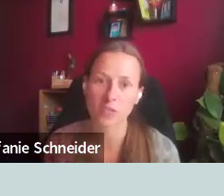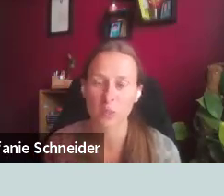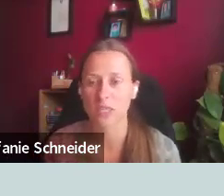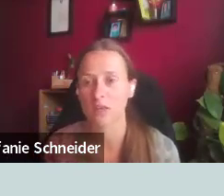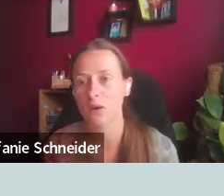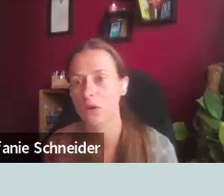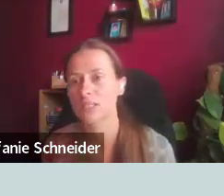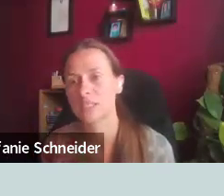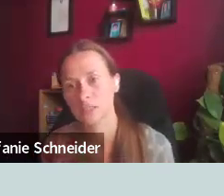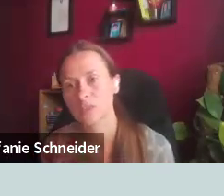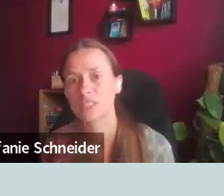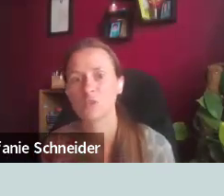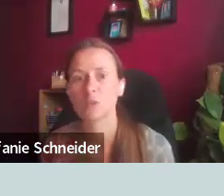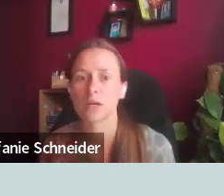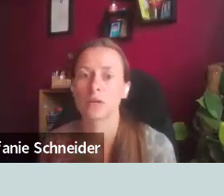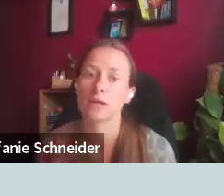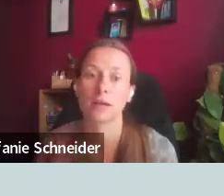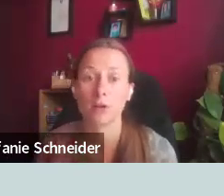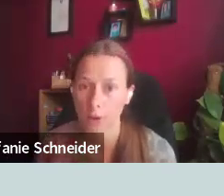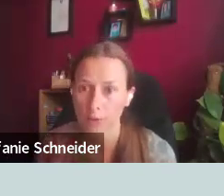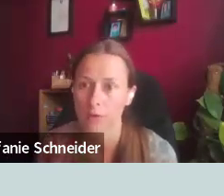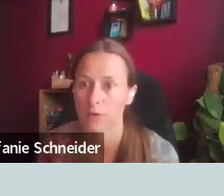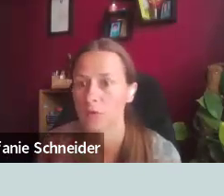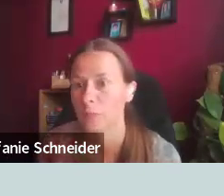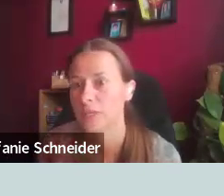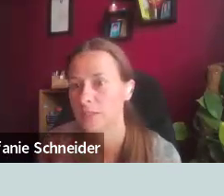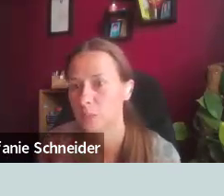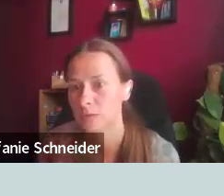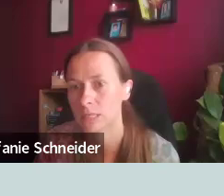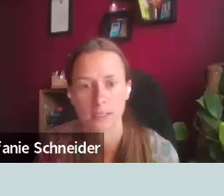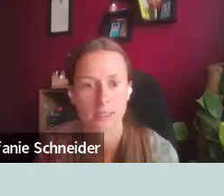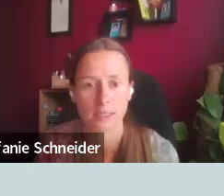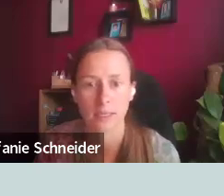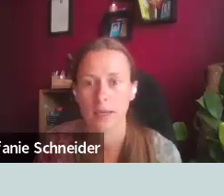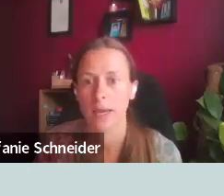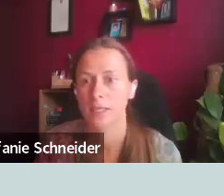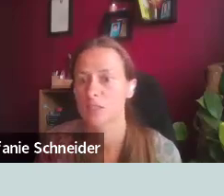good fit for this particular call that they still receive feedback and can learn from the experience